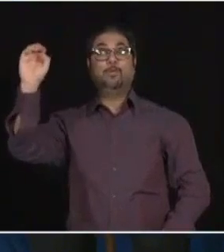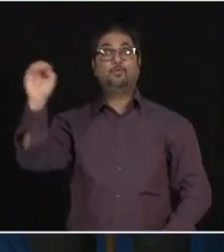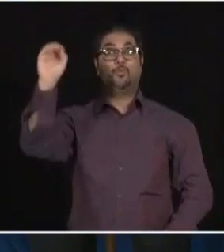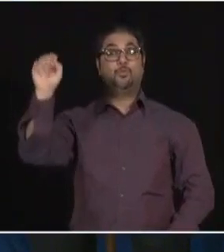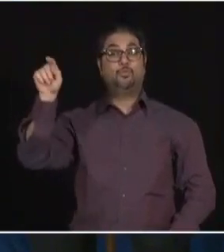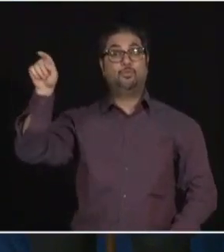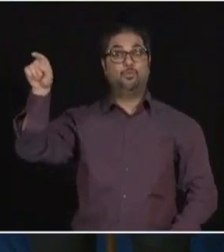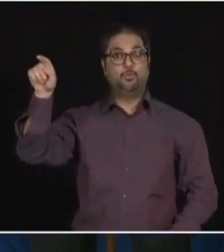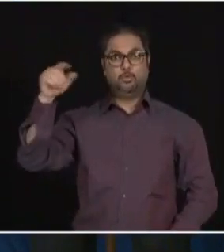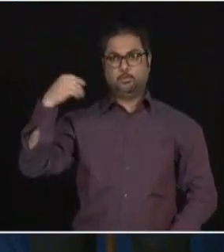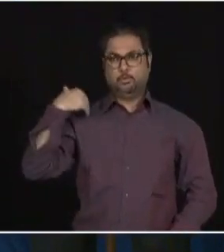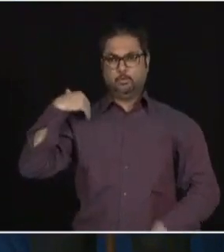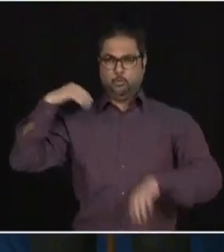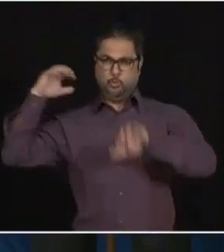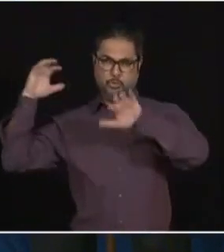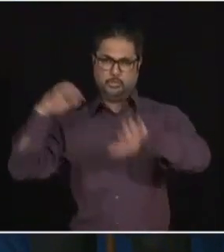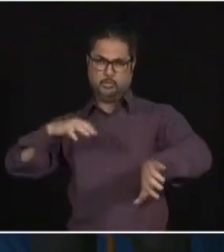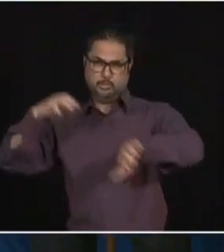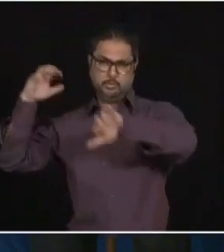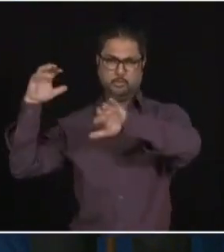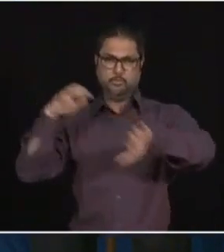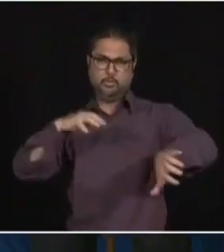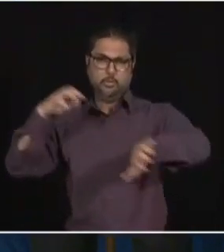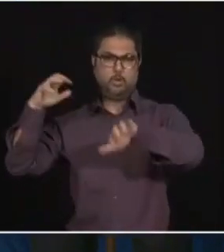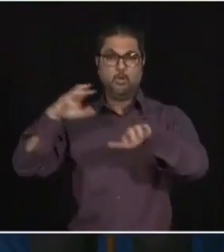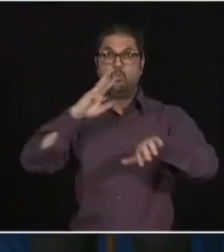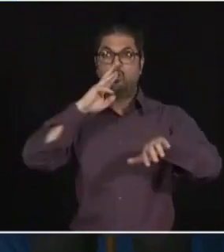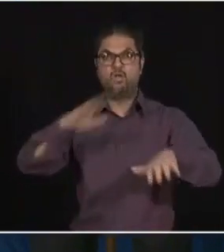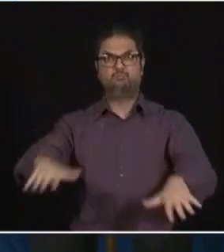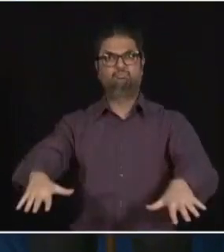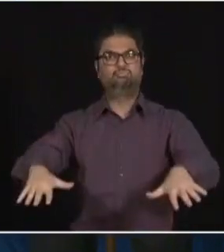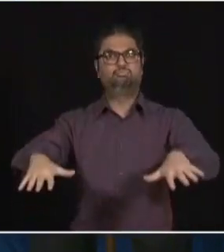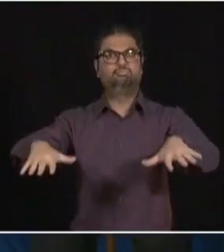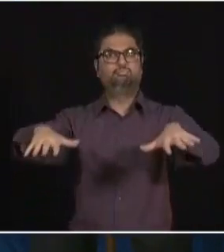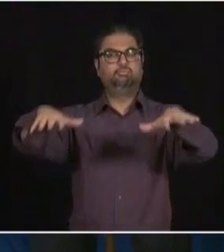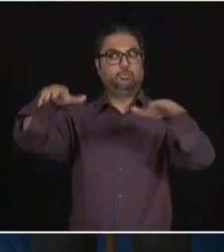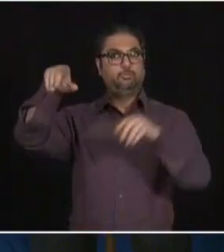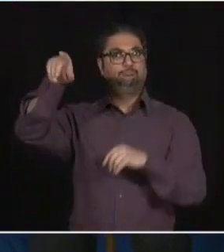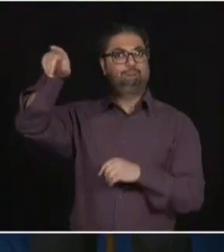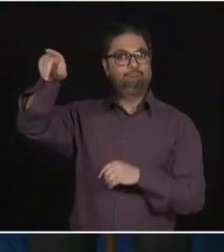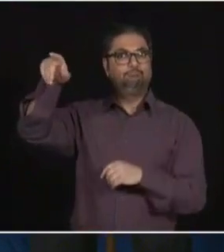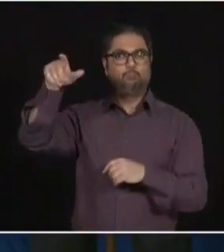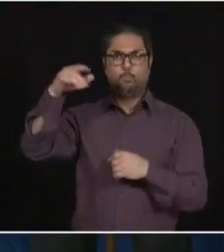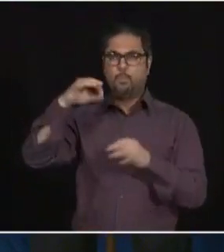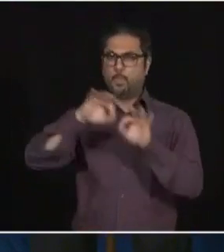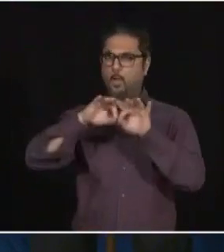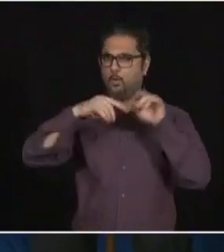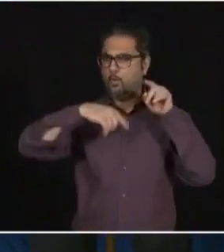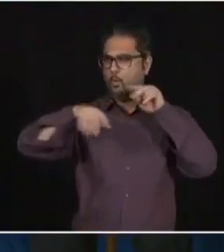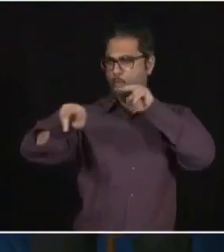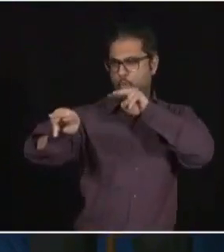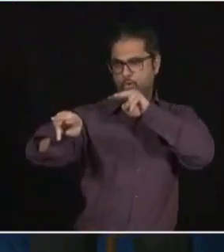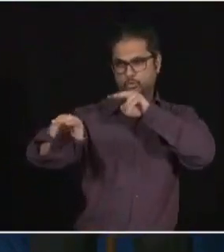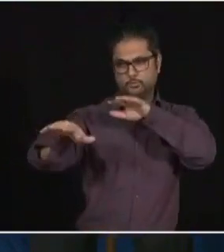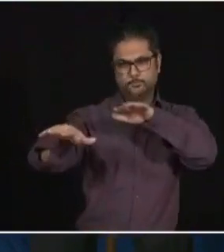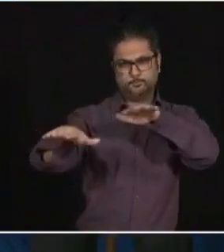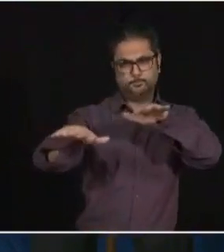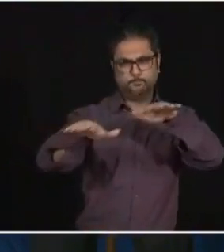a couple of days ago. We're monitoring the situation closely and ready to respond to any requests for assistance.